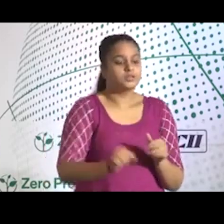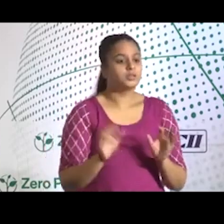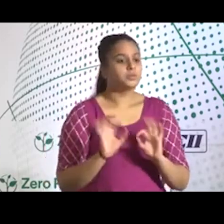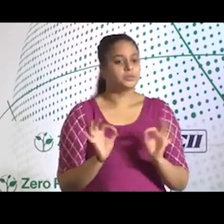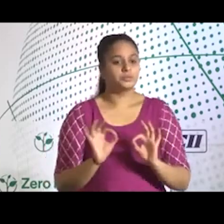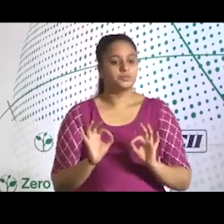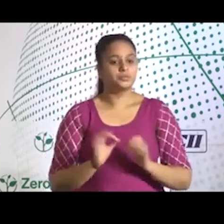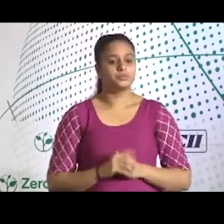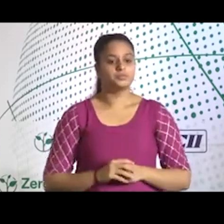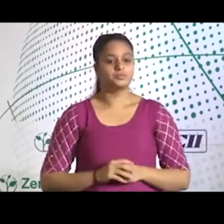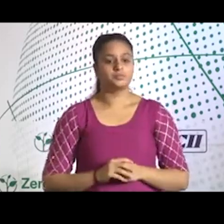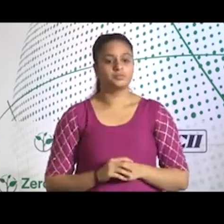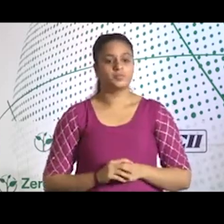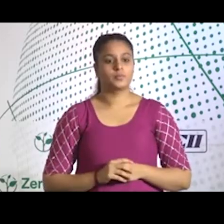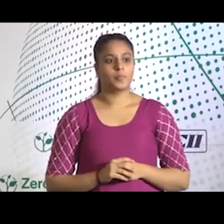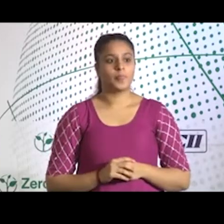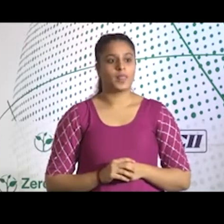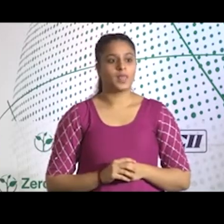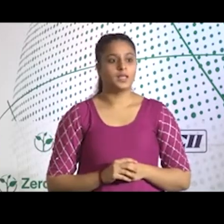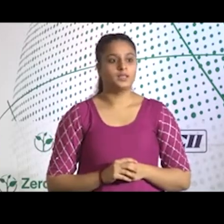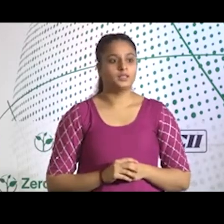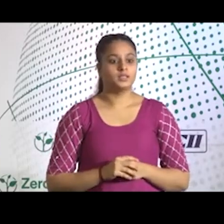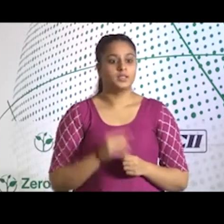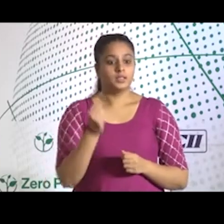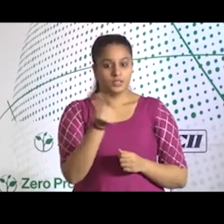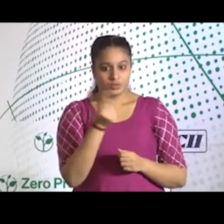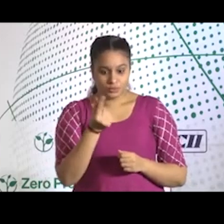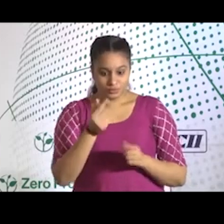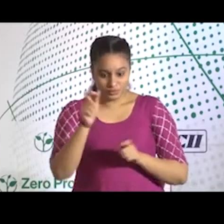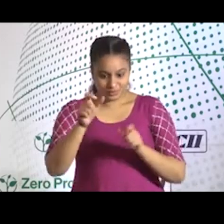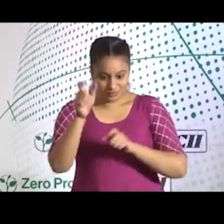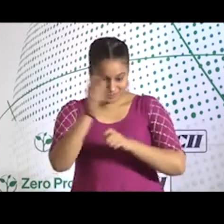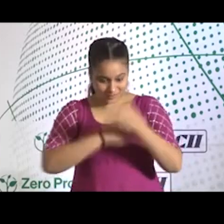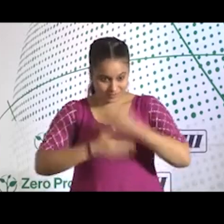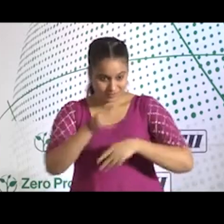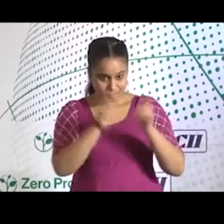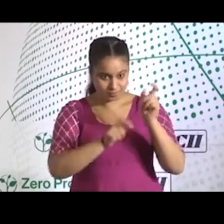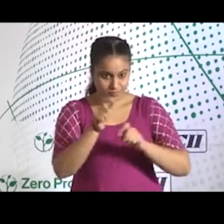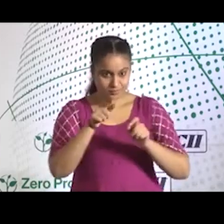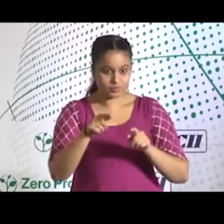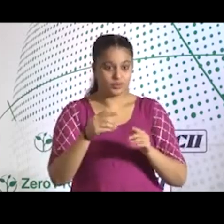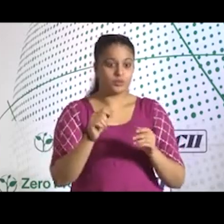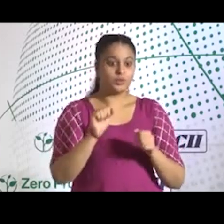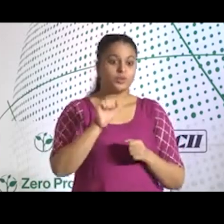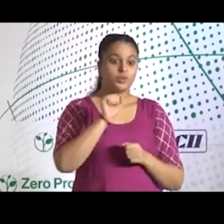So users with disabilities have to rely on their sighted colleagues